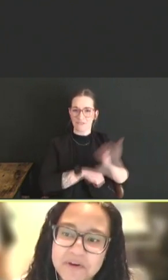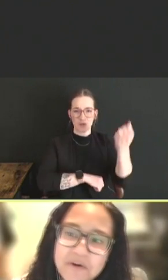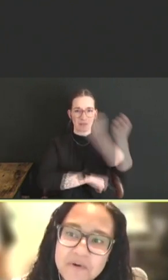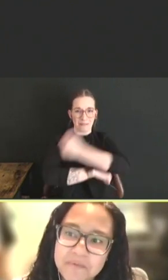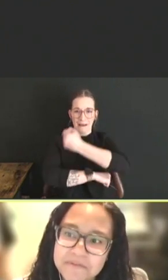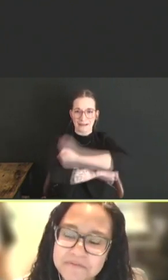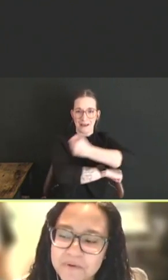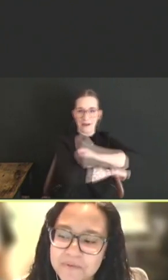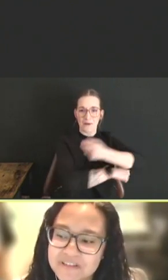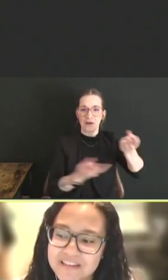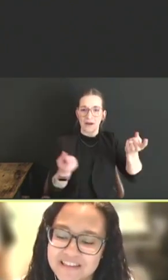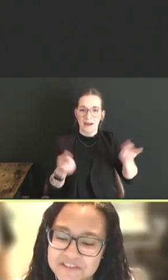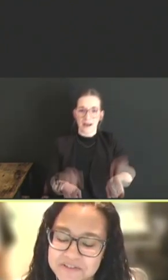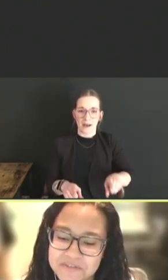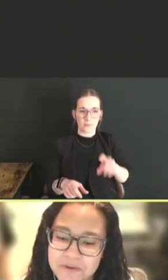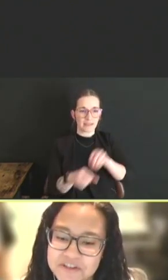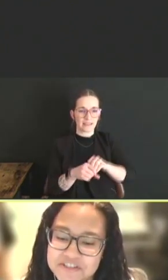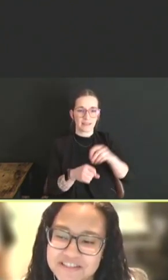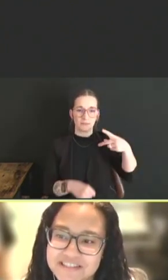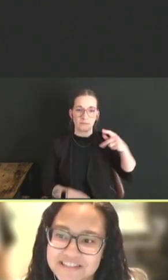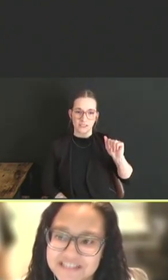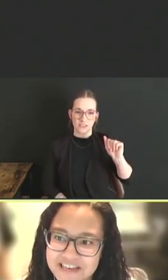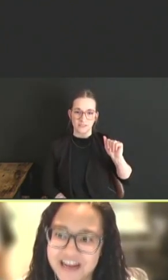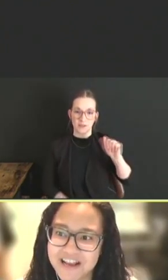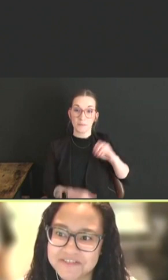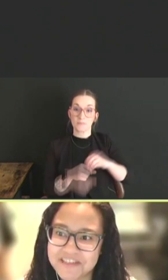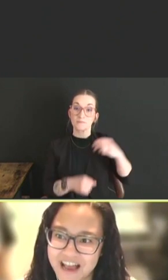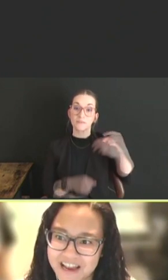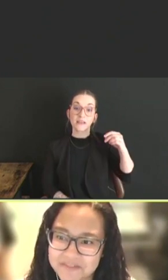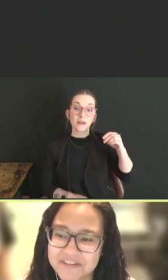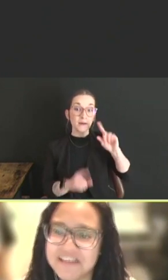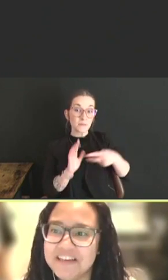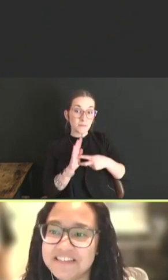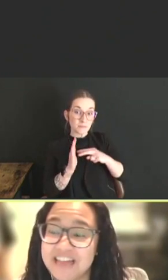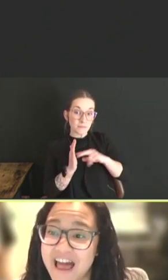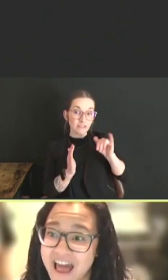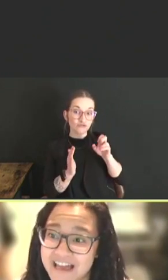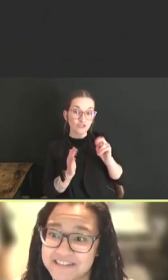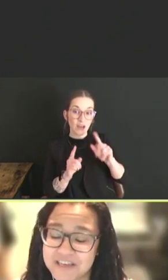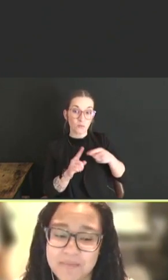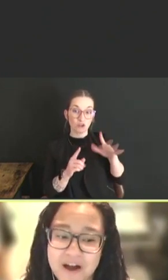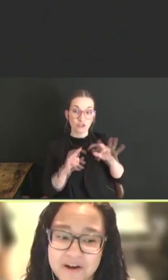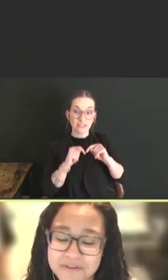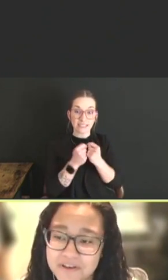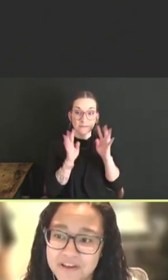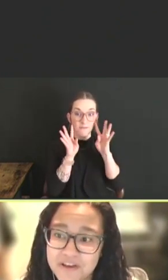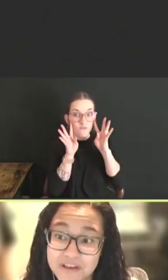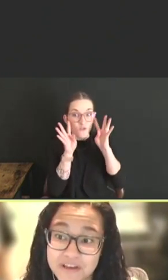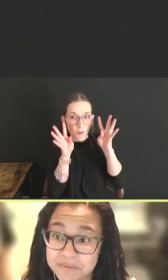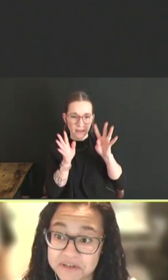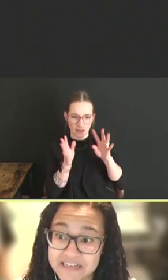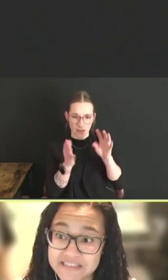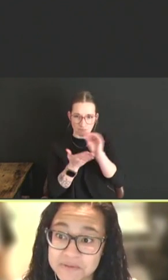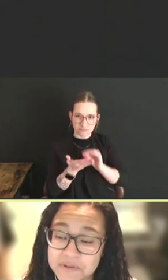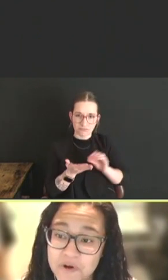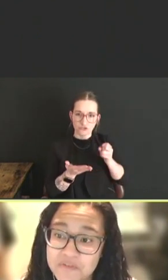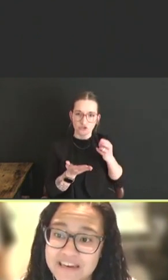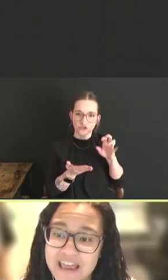when formulating the survey questions, did not have time to ask about experiences with COVID,